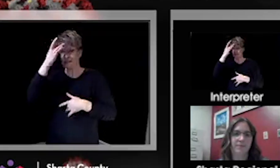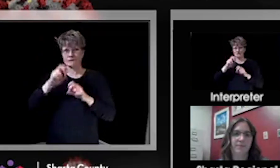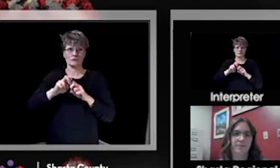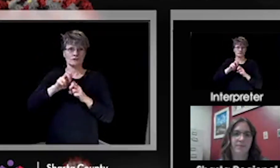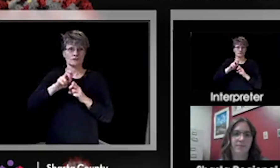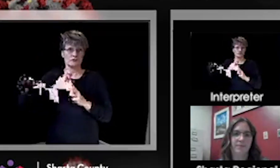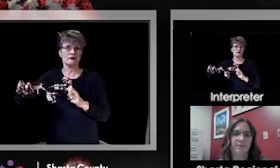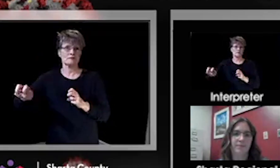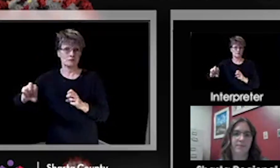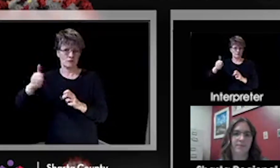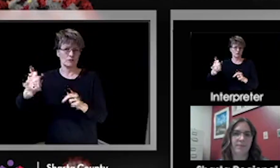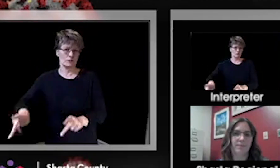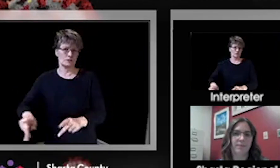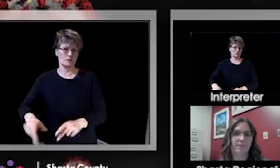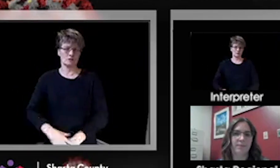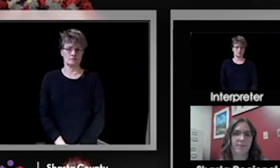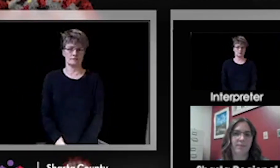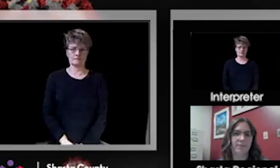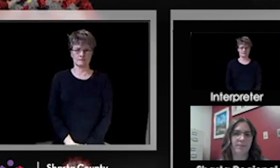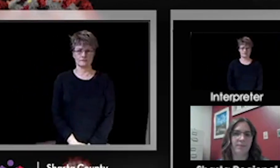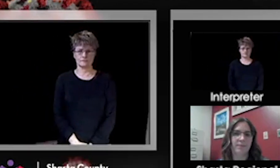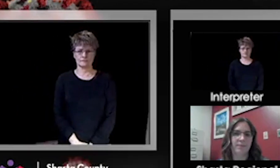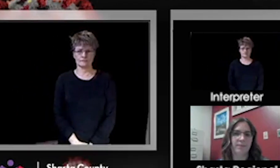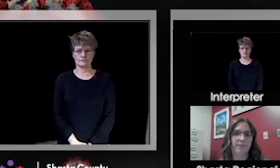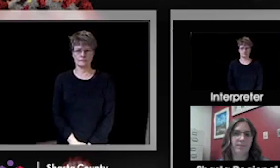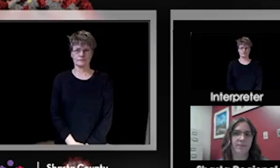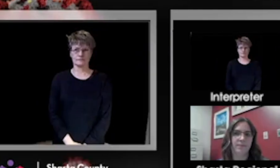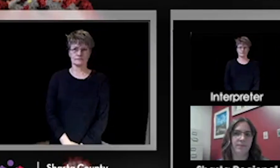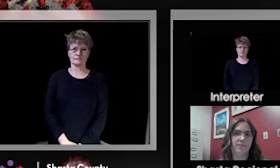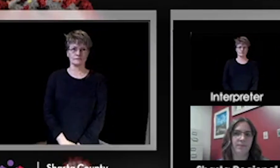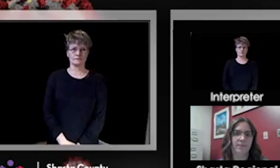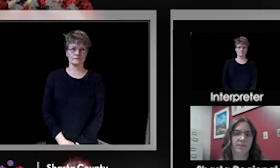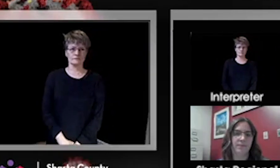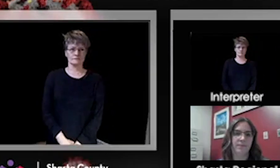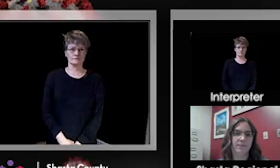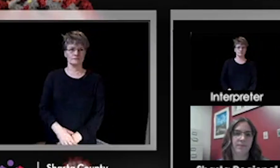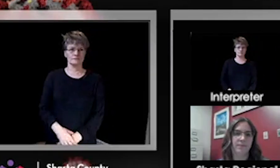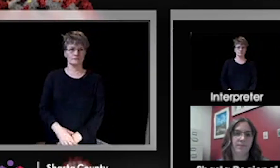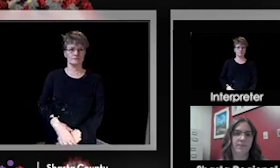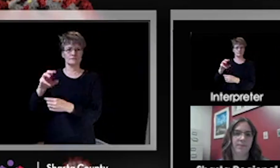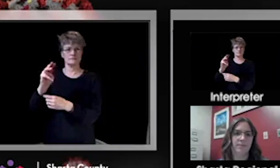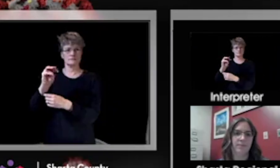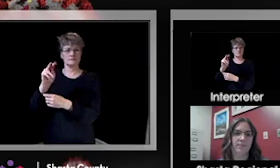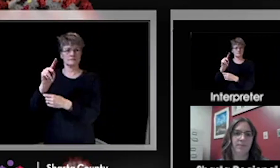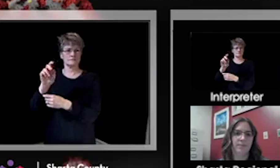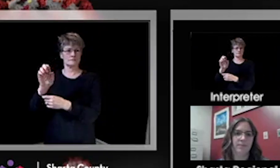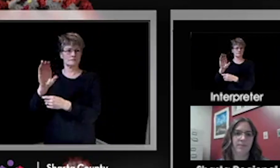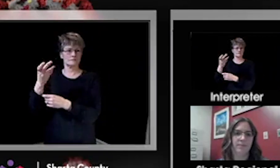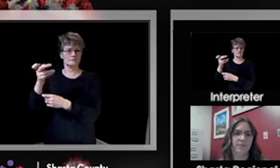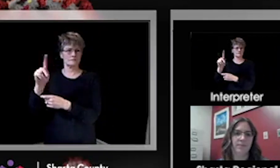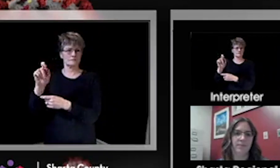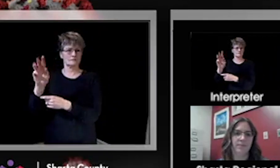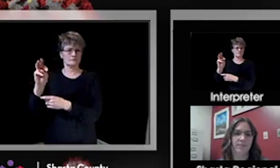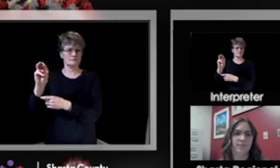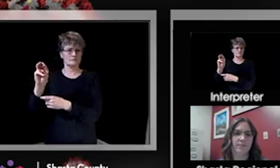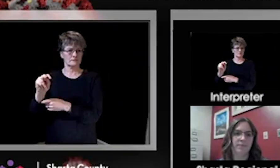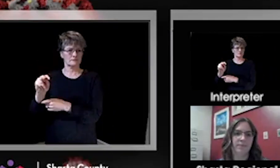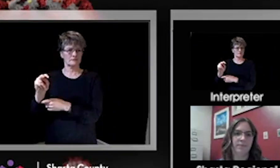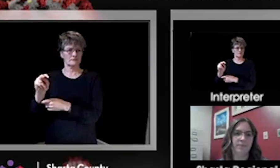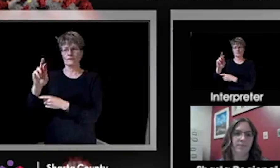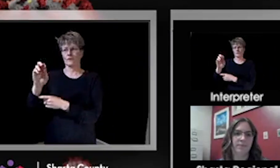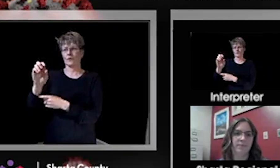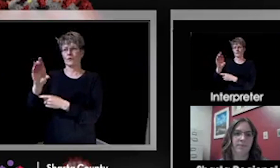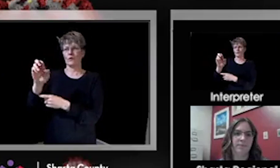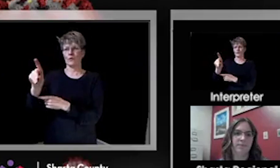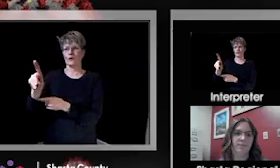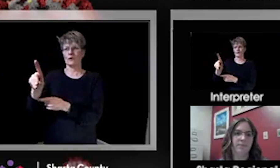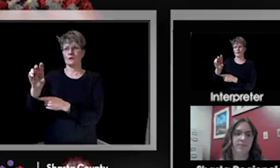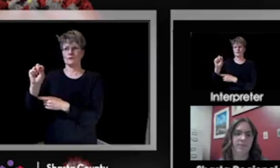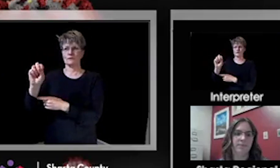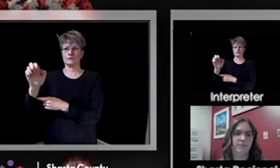Can you say how many positive cases there are at the Veterans Home?